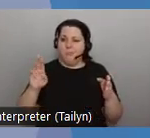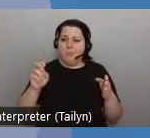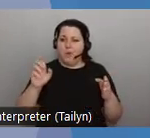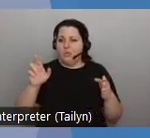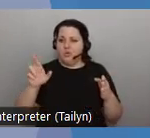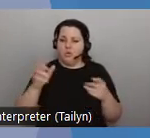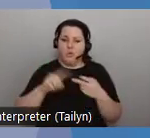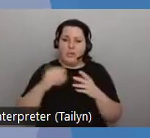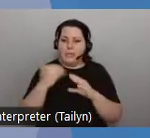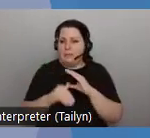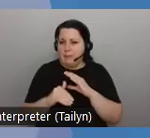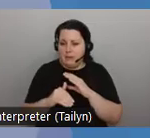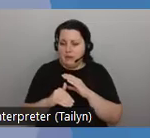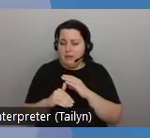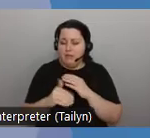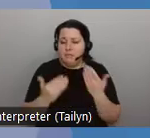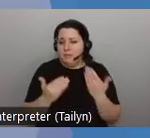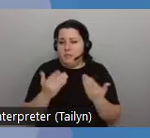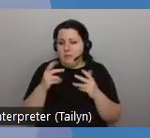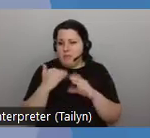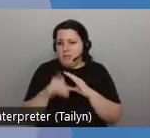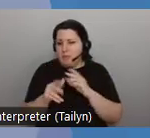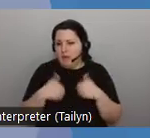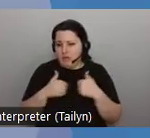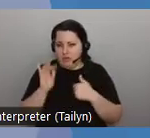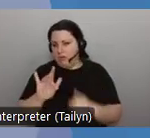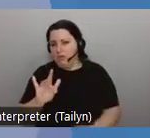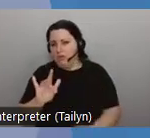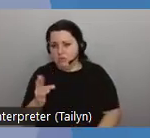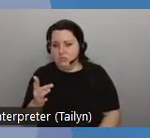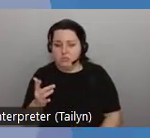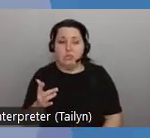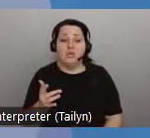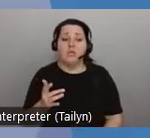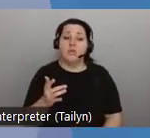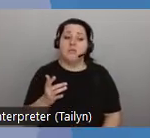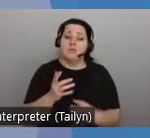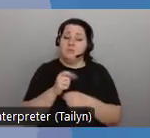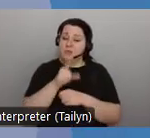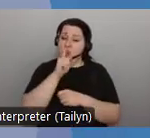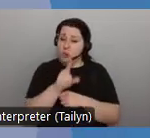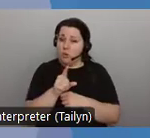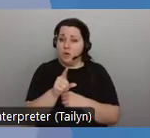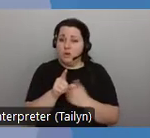tell them if it's going to open a certain window or something like that. We don't typically need to do that